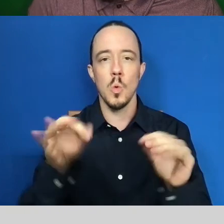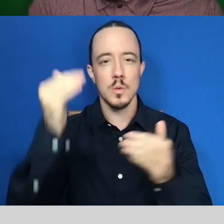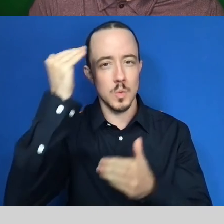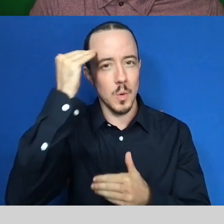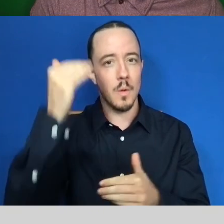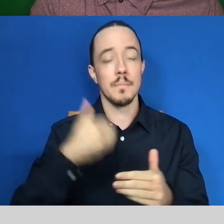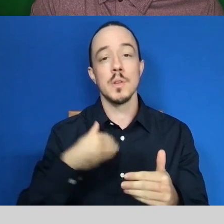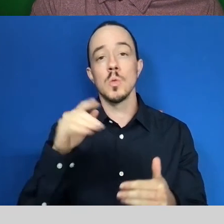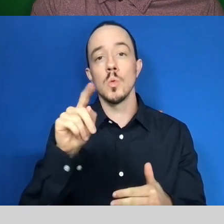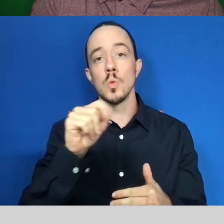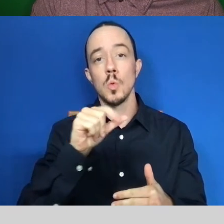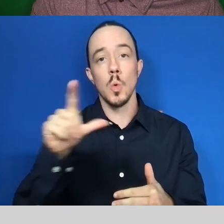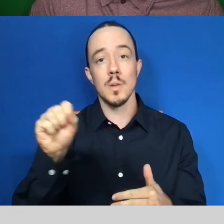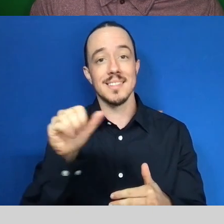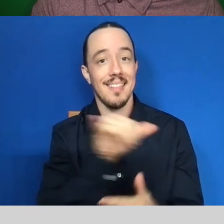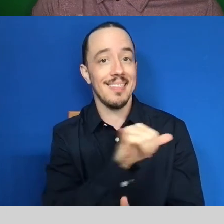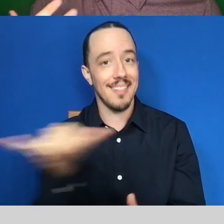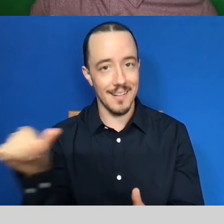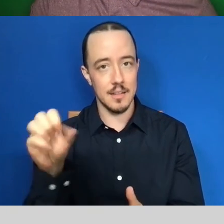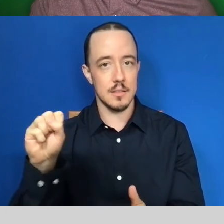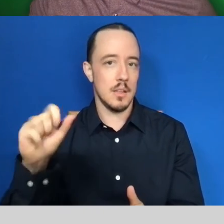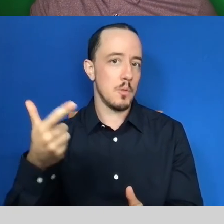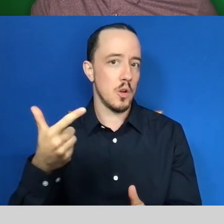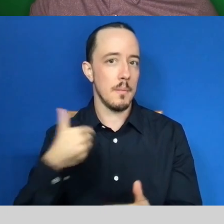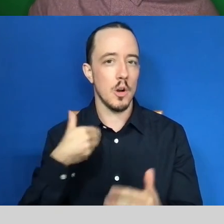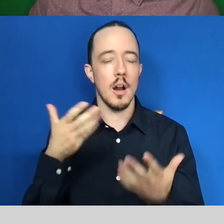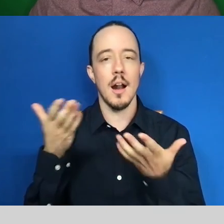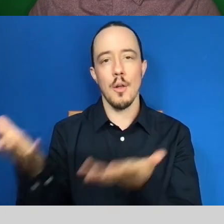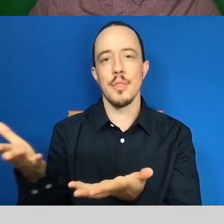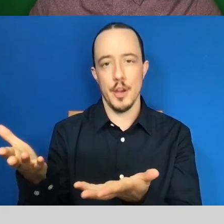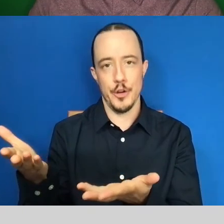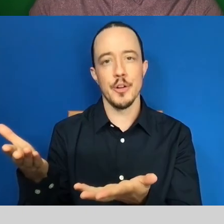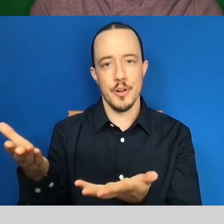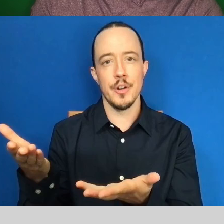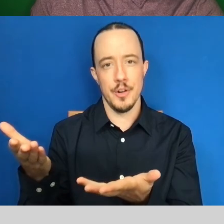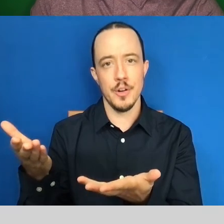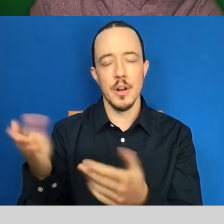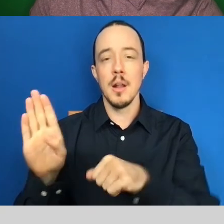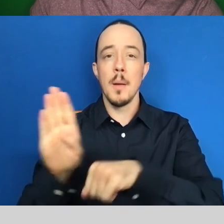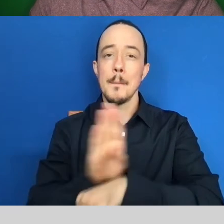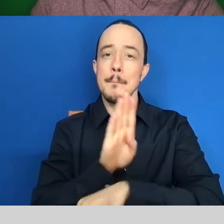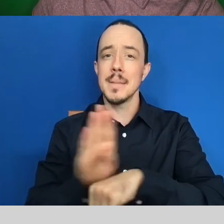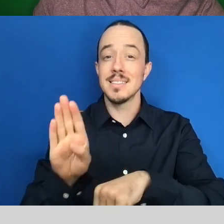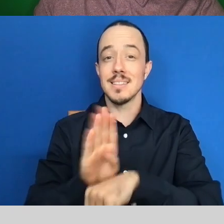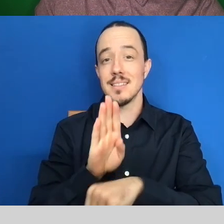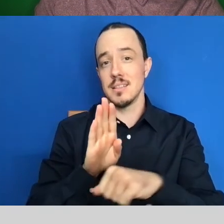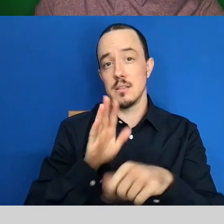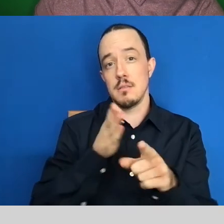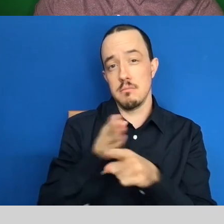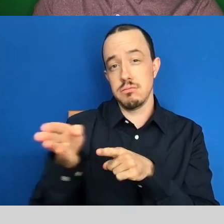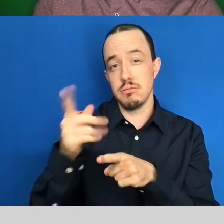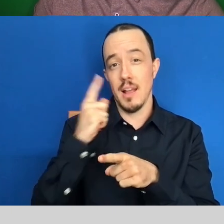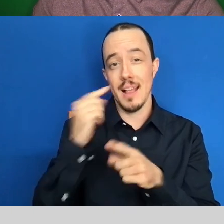But these, the key takeaway here is that tools like Semgrep are out there waiting for you to use. Enterprise has eaten this space in the past,